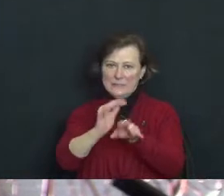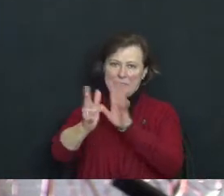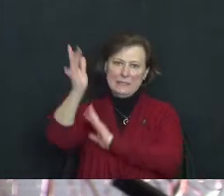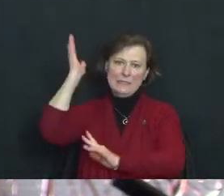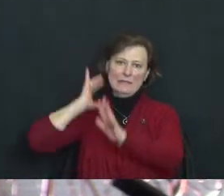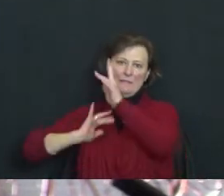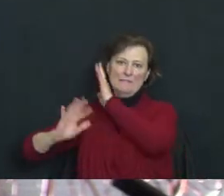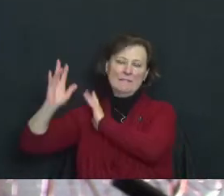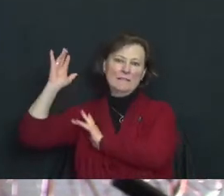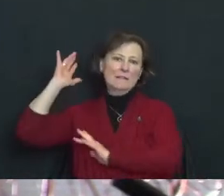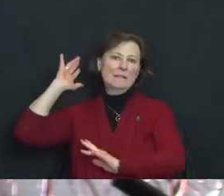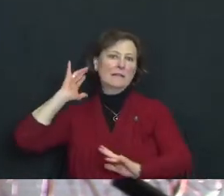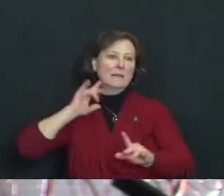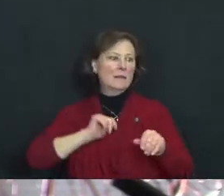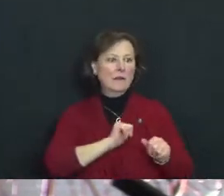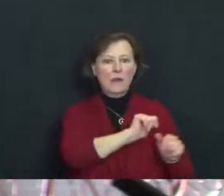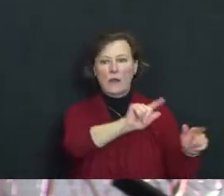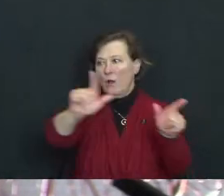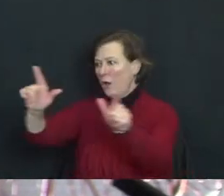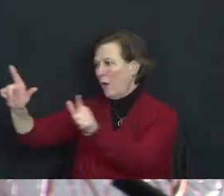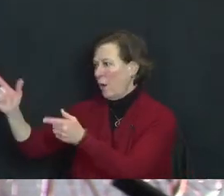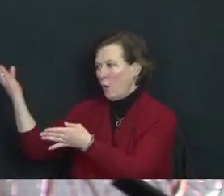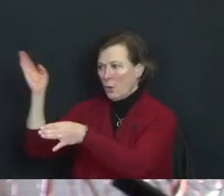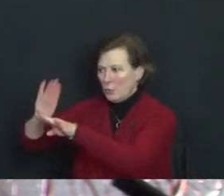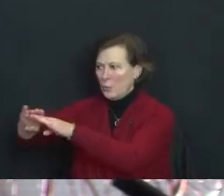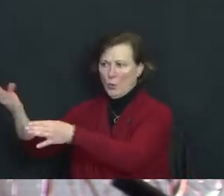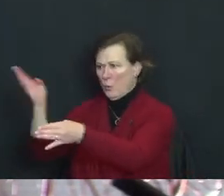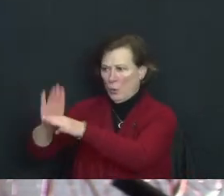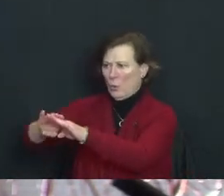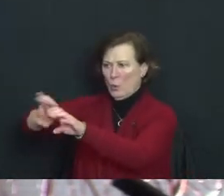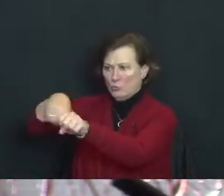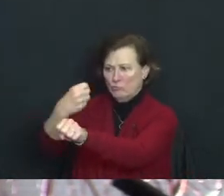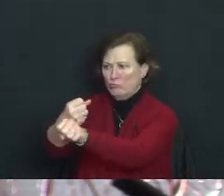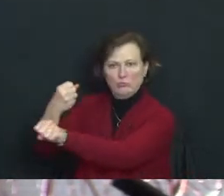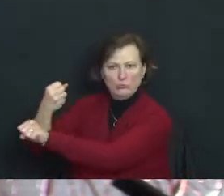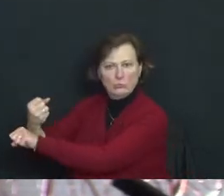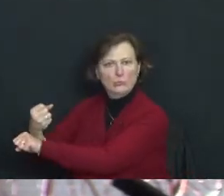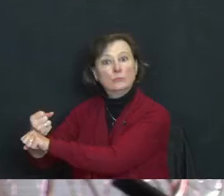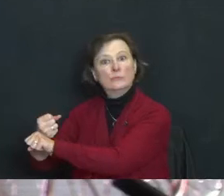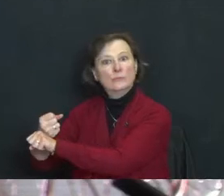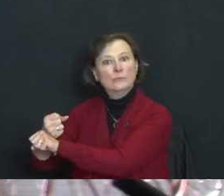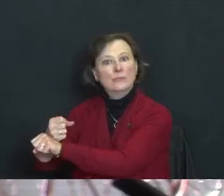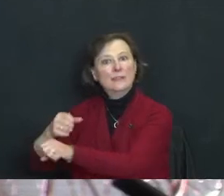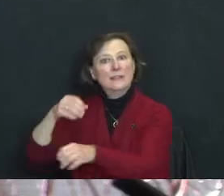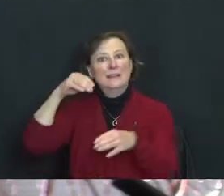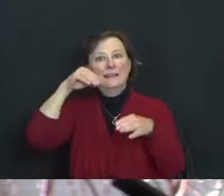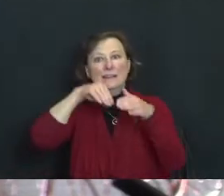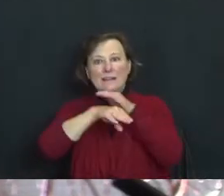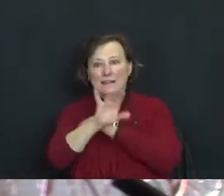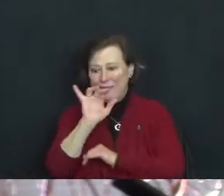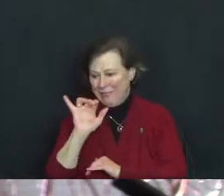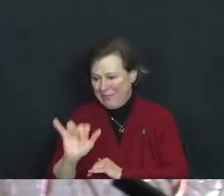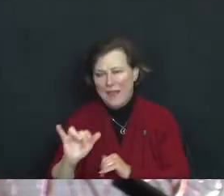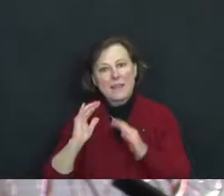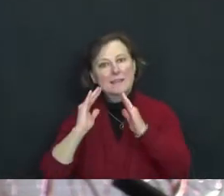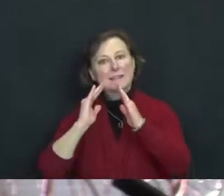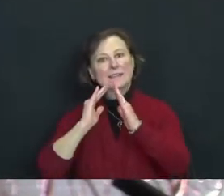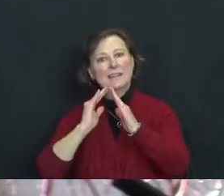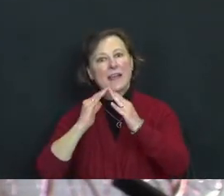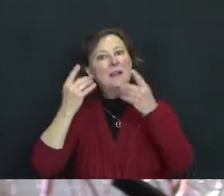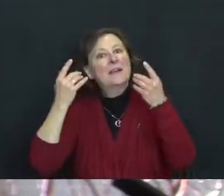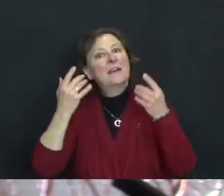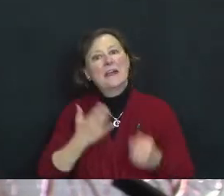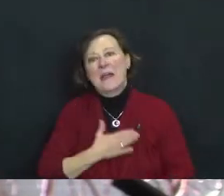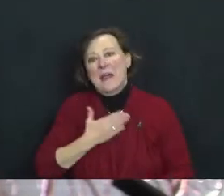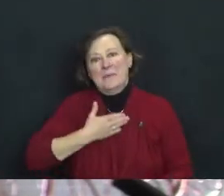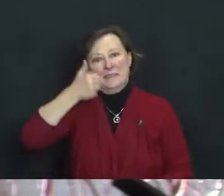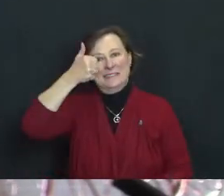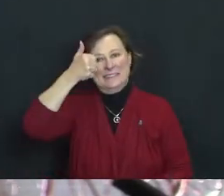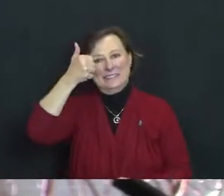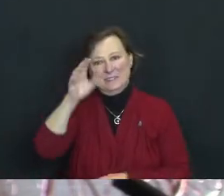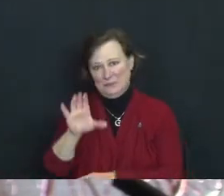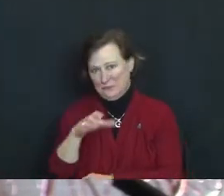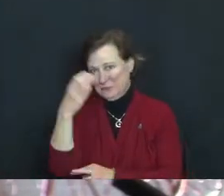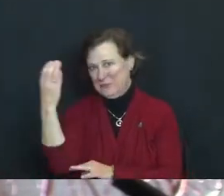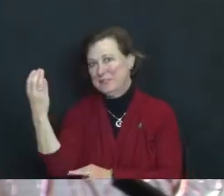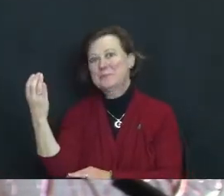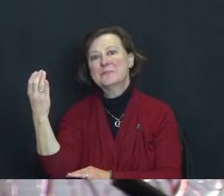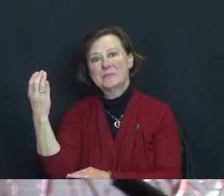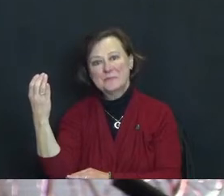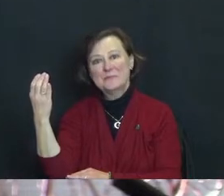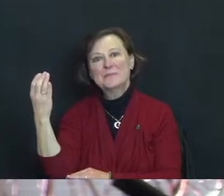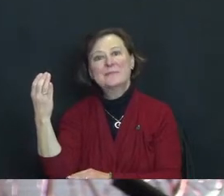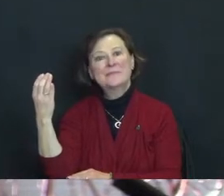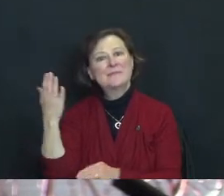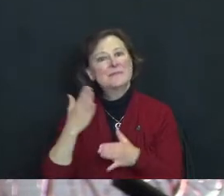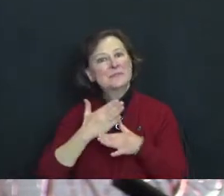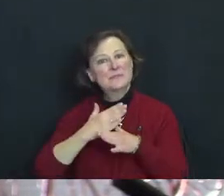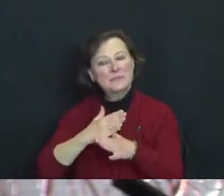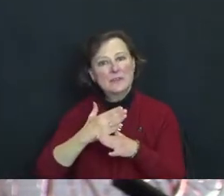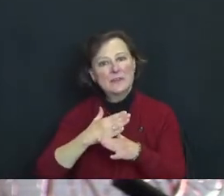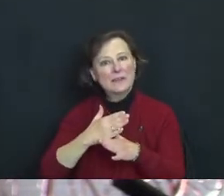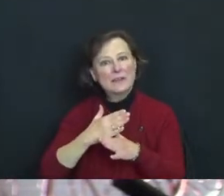while all the doors were shuttered tight, that in that town their happiest Christmas